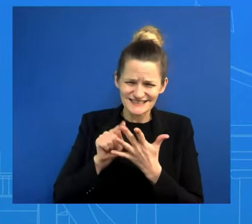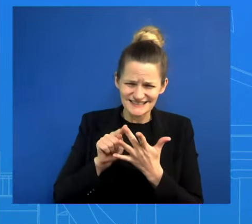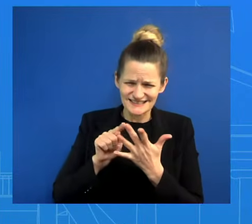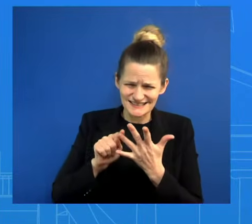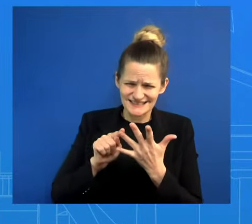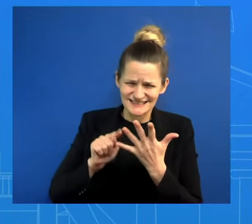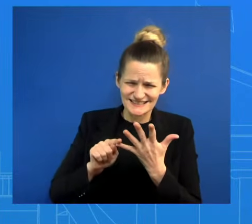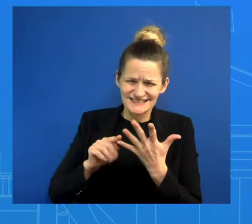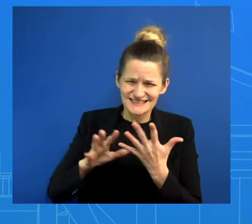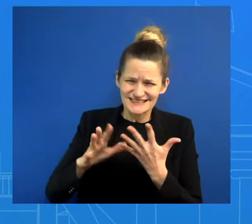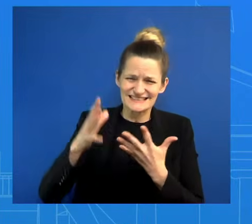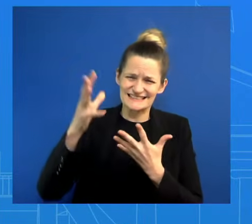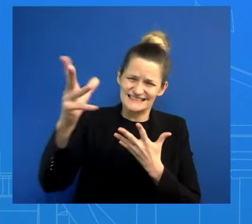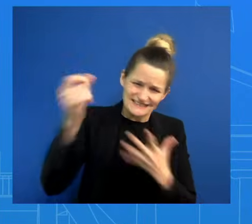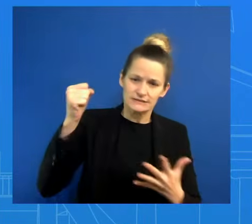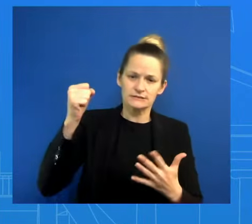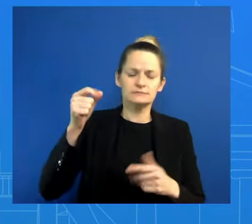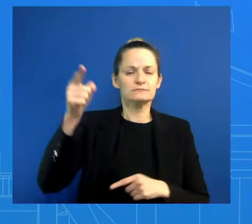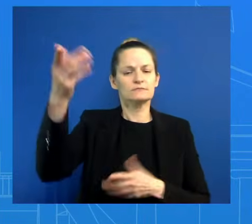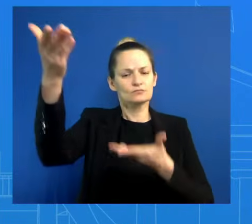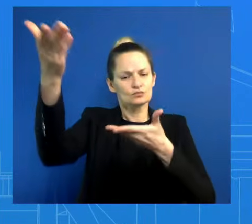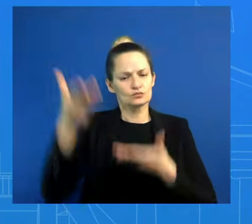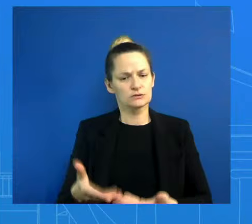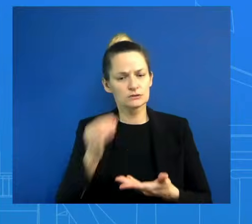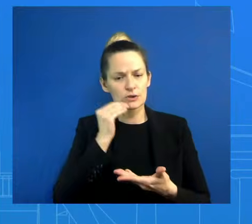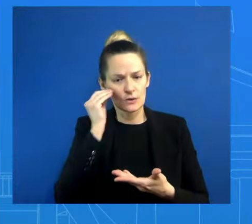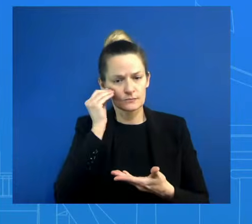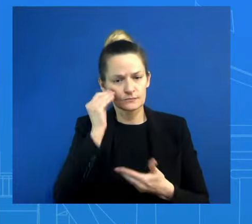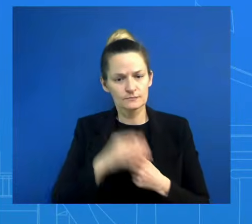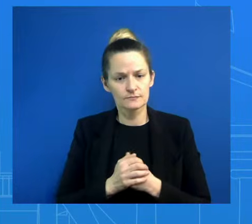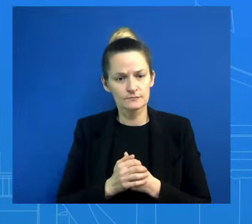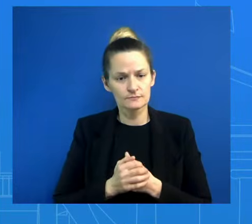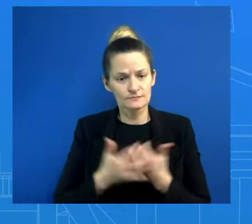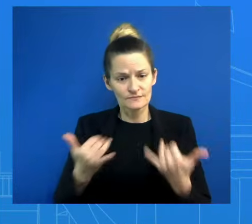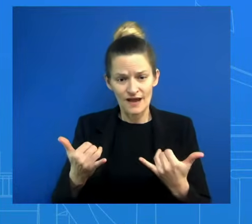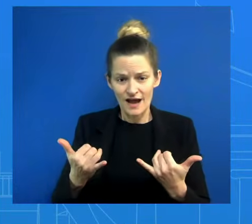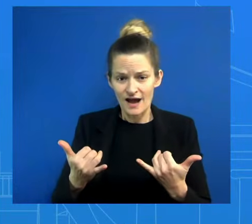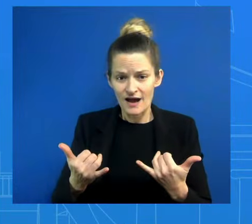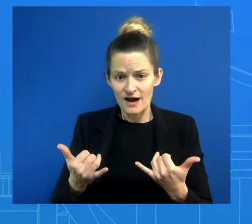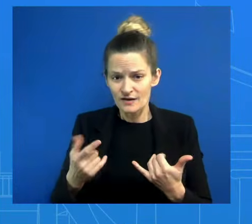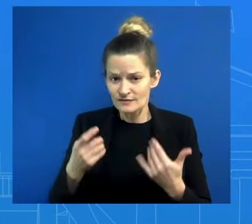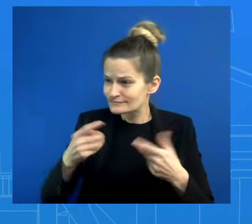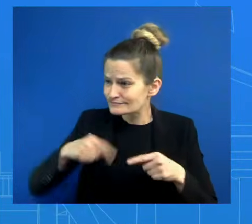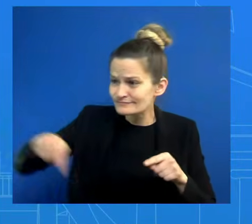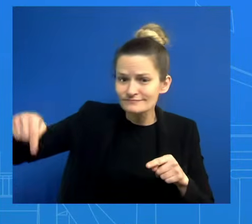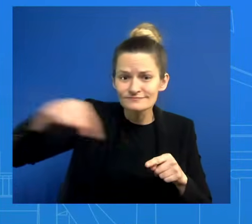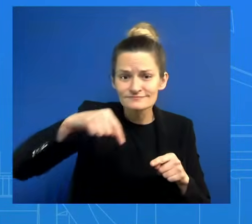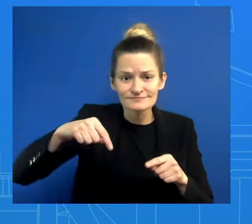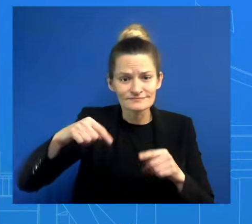where it was either Brittney or no one. That was the option that we were pro- -- were given.